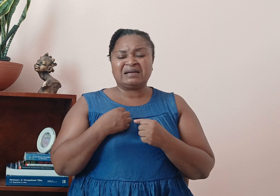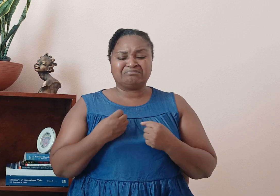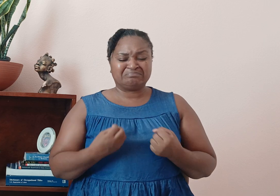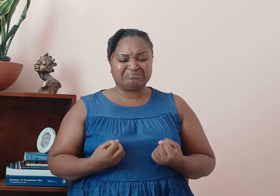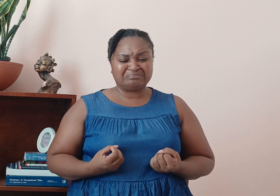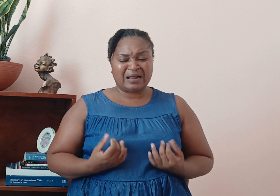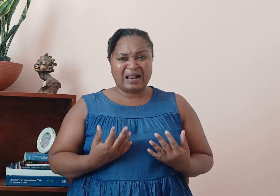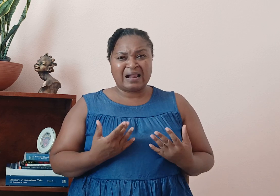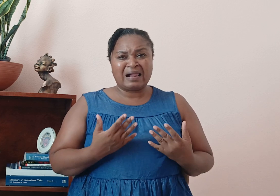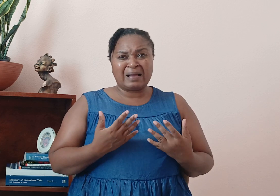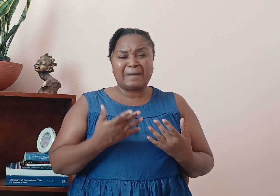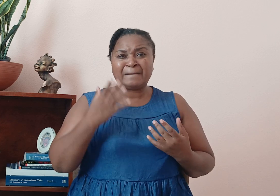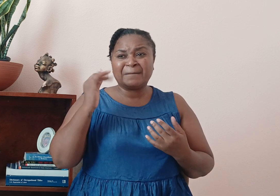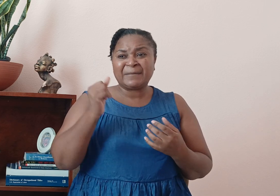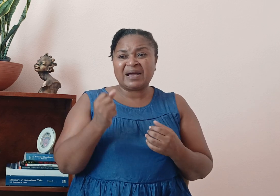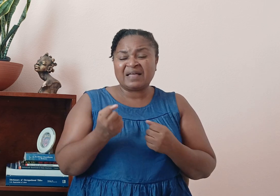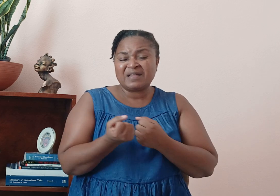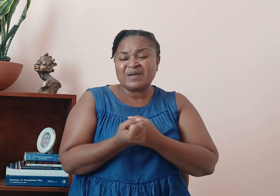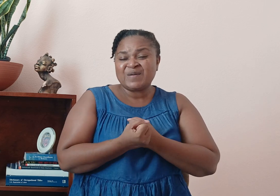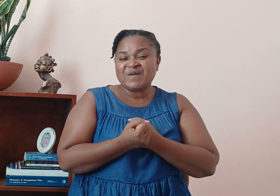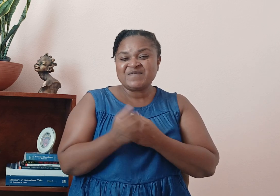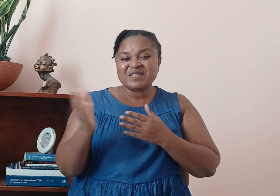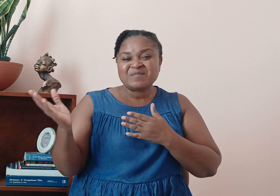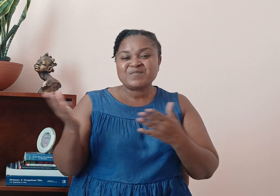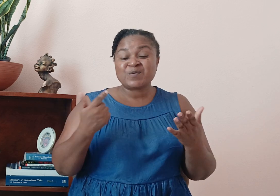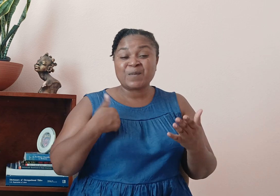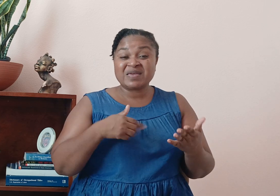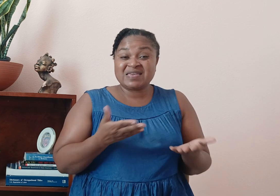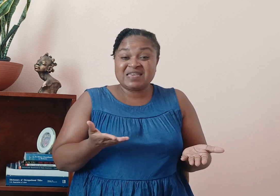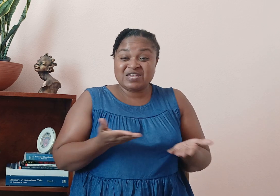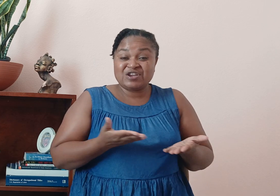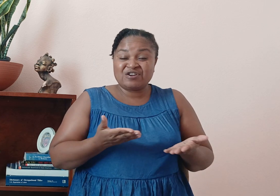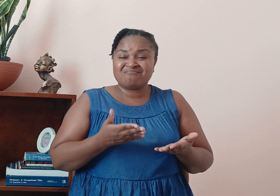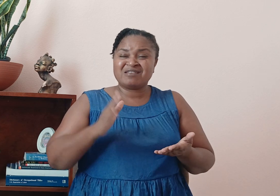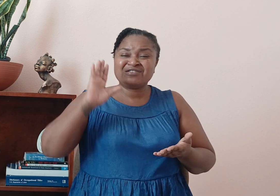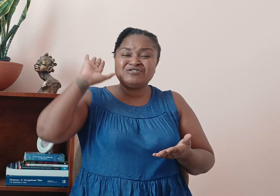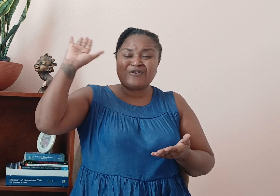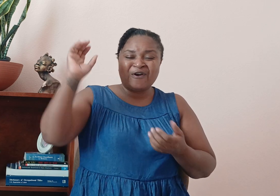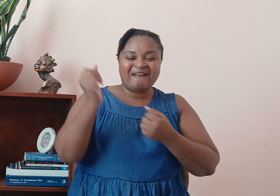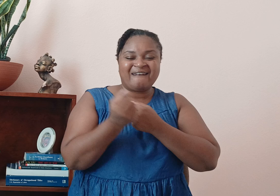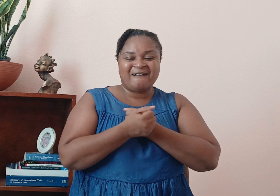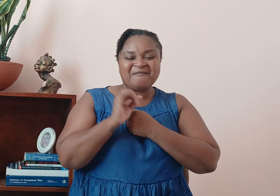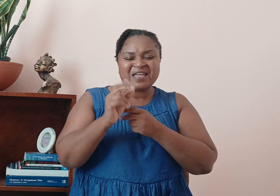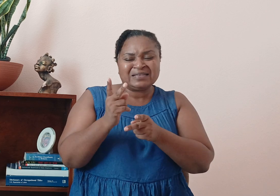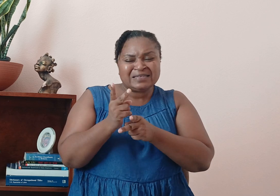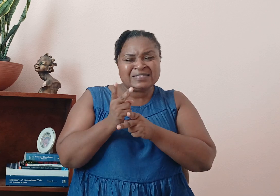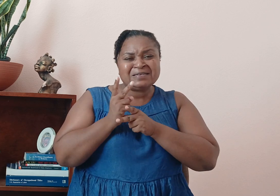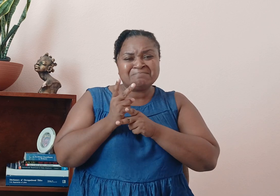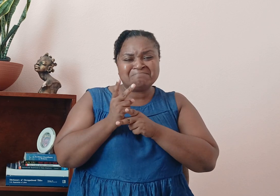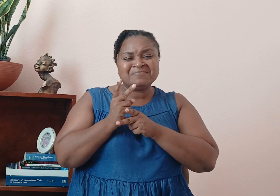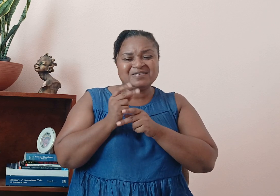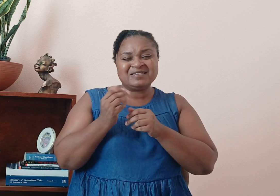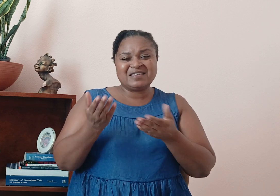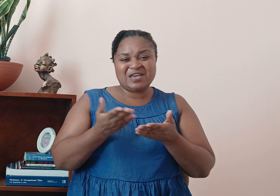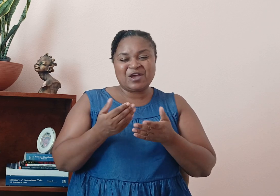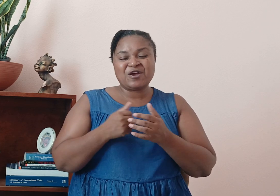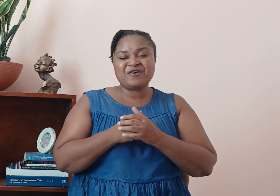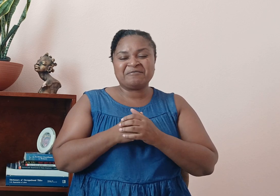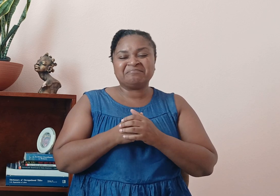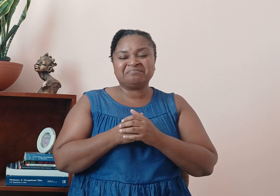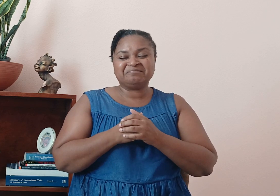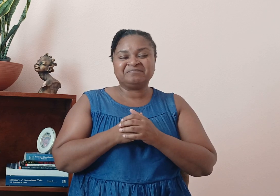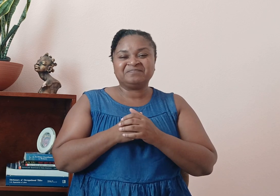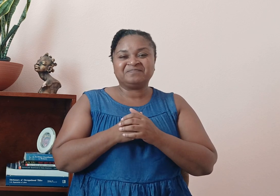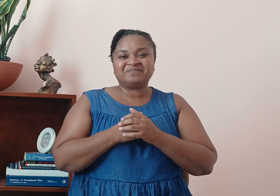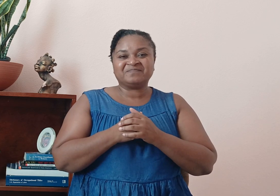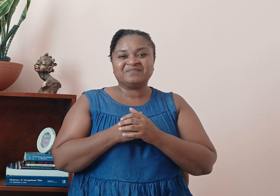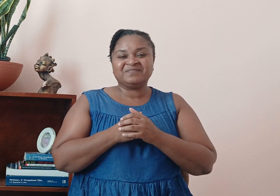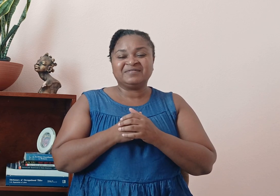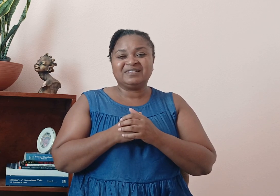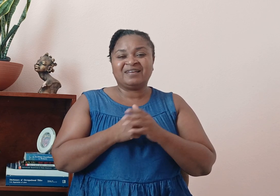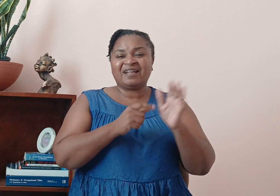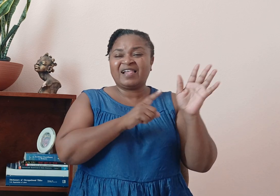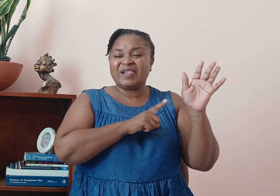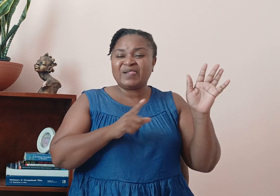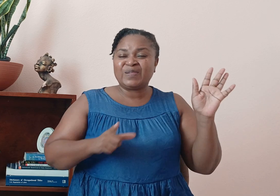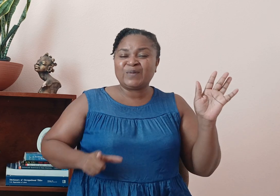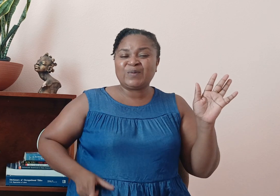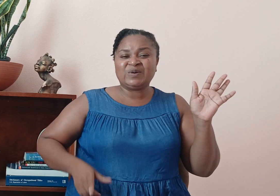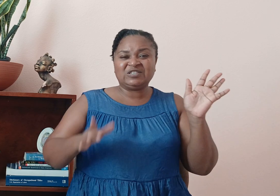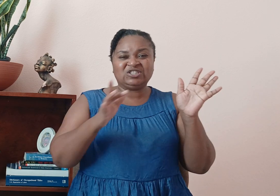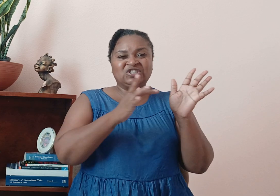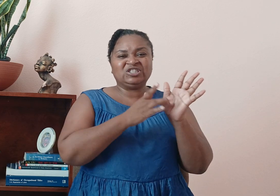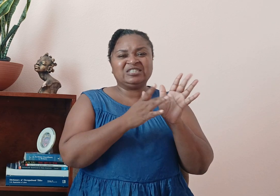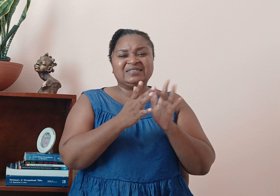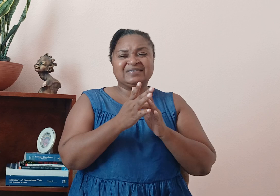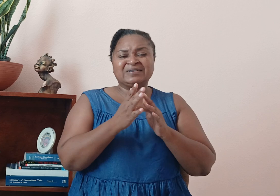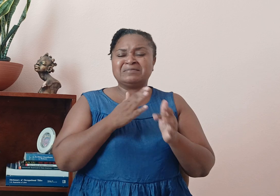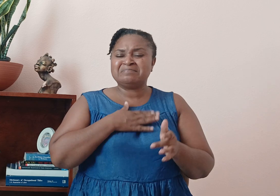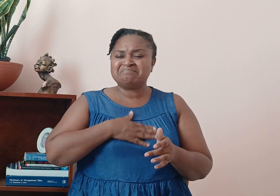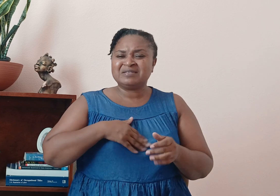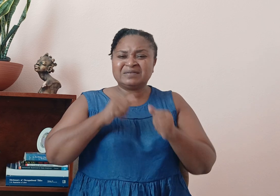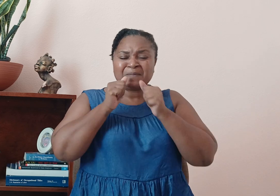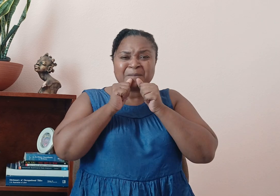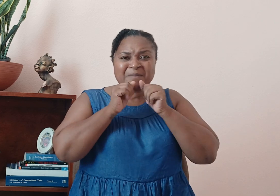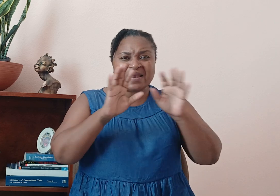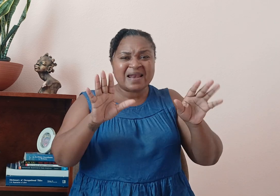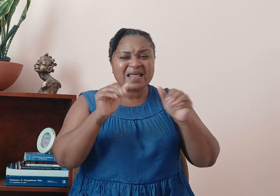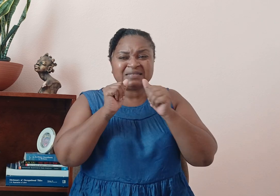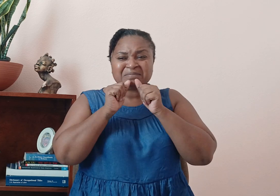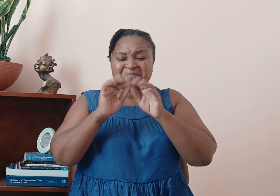me here and by your love that keeps me here. Lord Jesus, please bless the translators and the